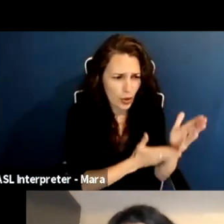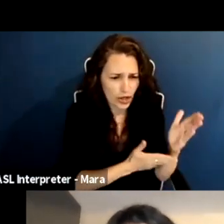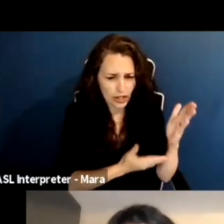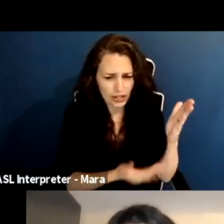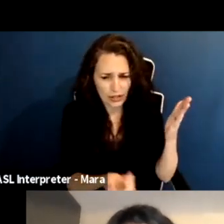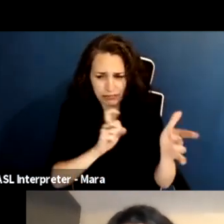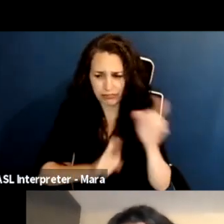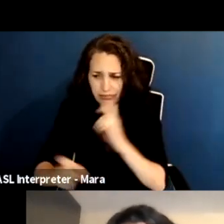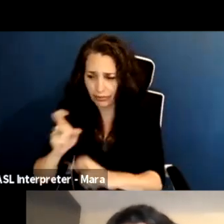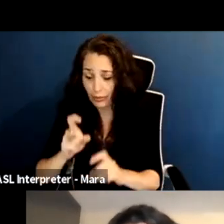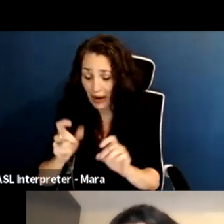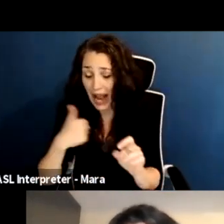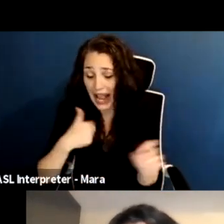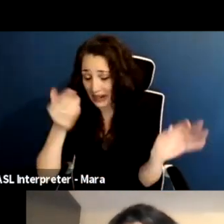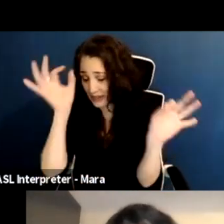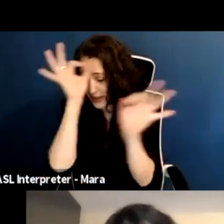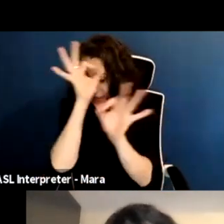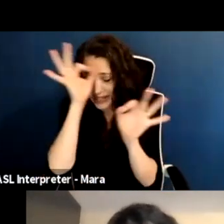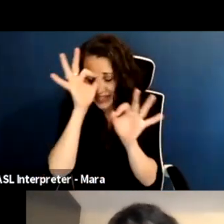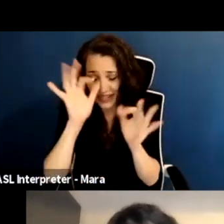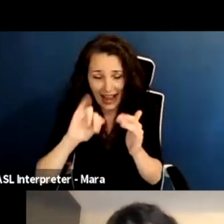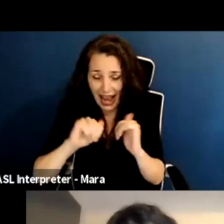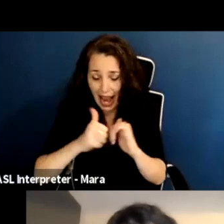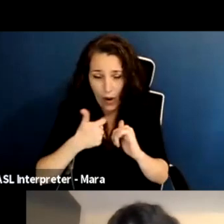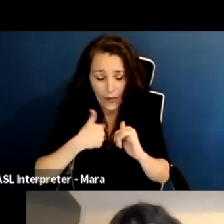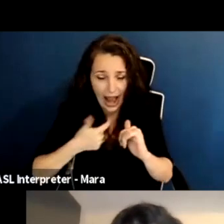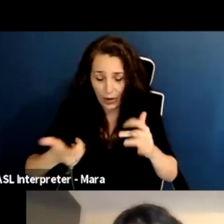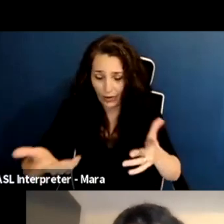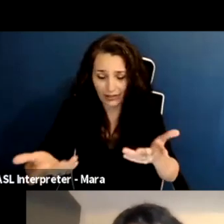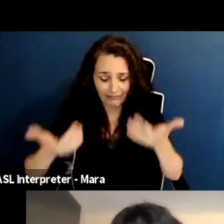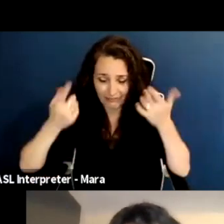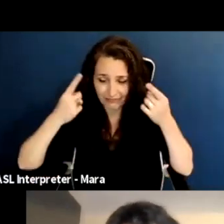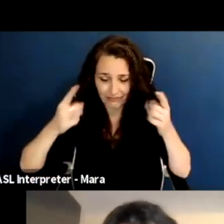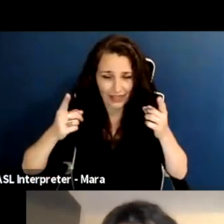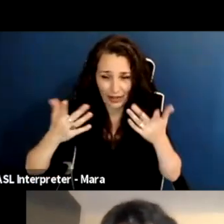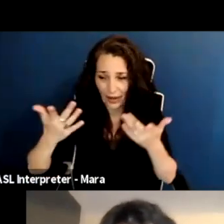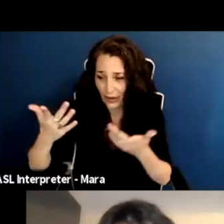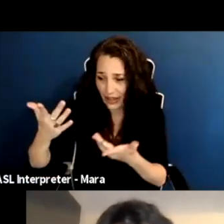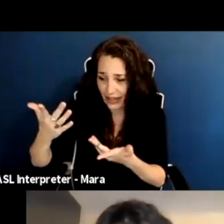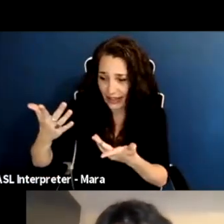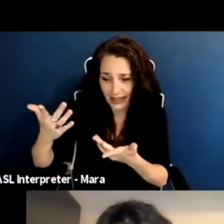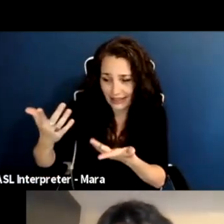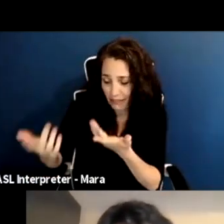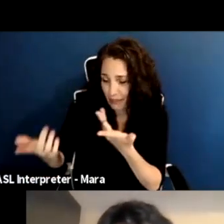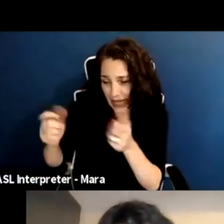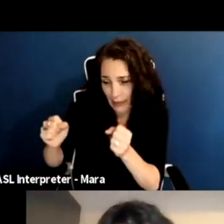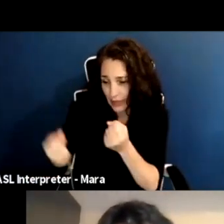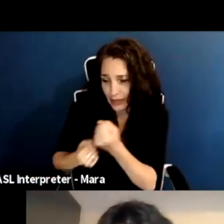And I guess it's really overwhelming in such great way. That's amazing, that's so great.